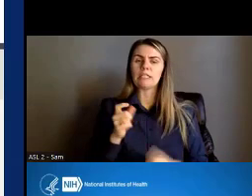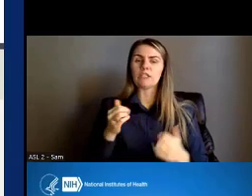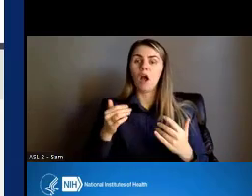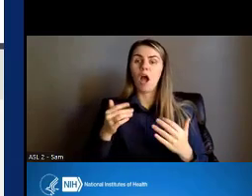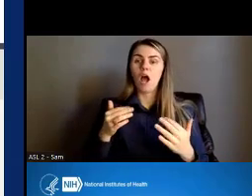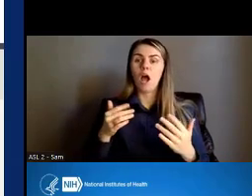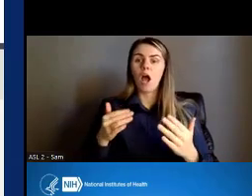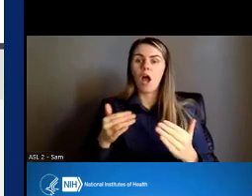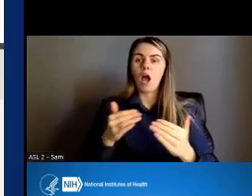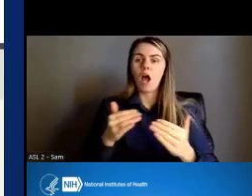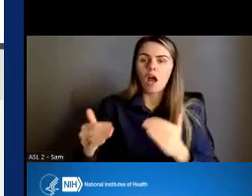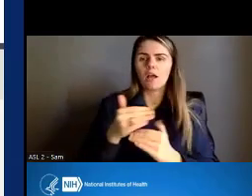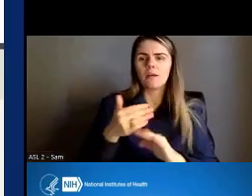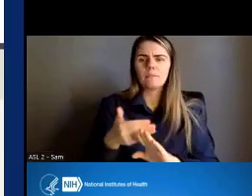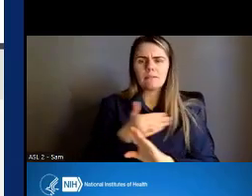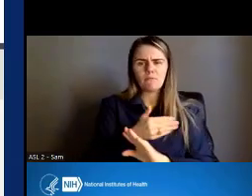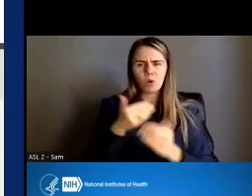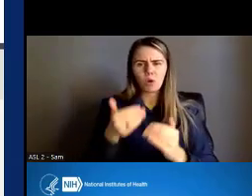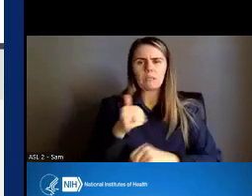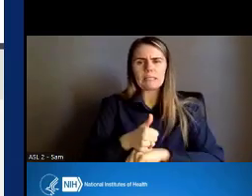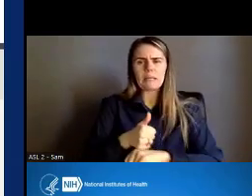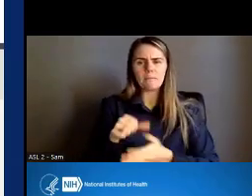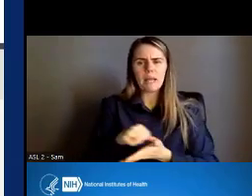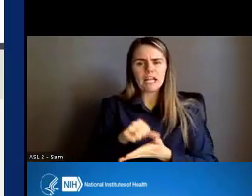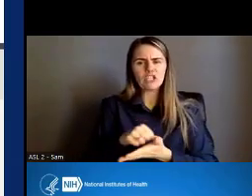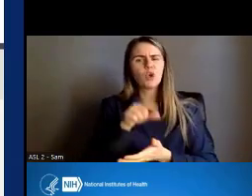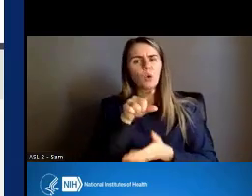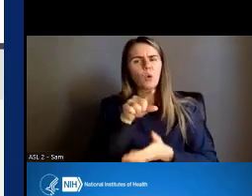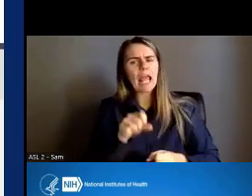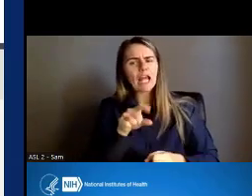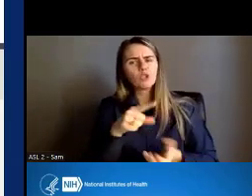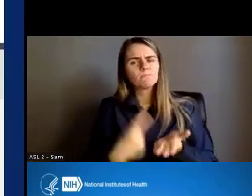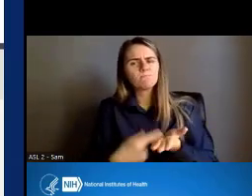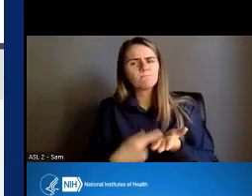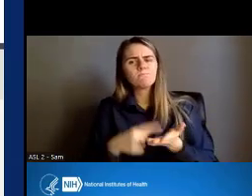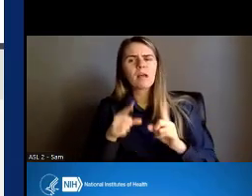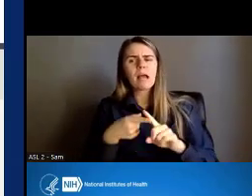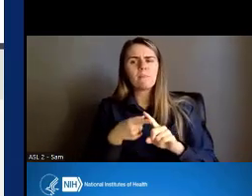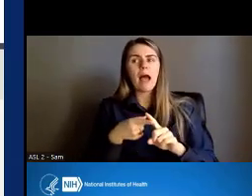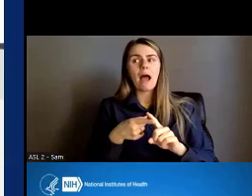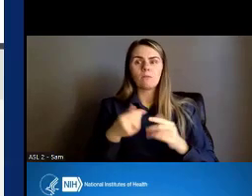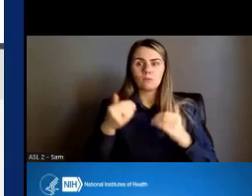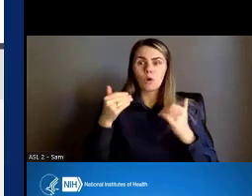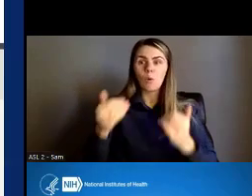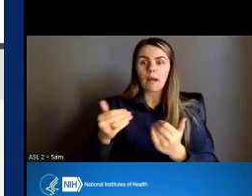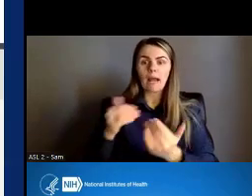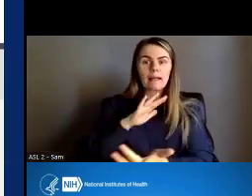So can you address the discrepancy on coming to a Program Officer early versus waiting